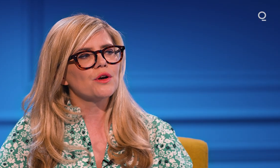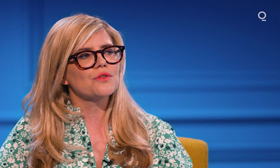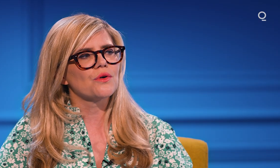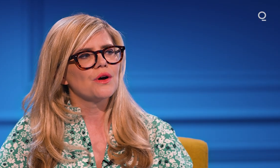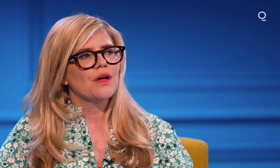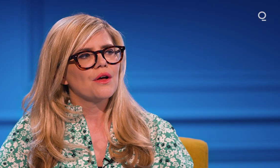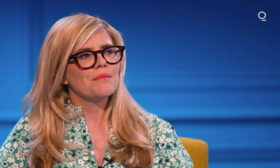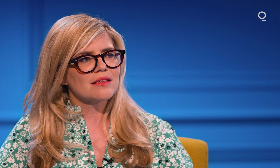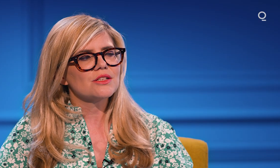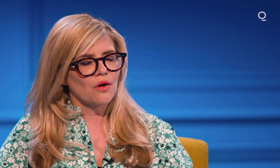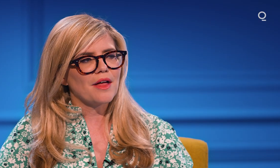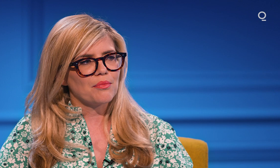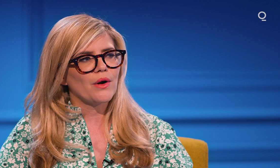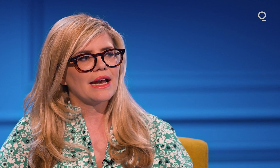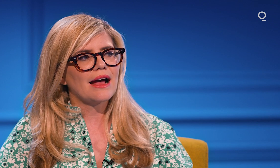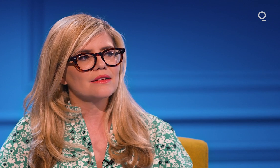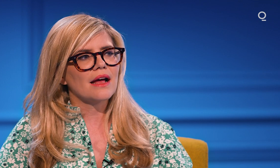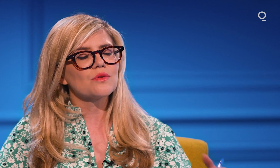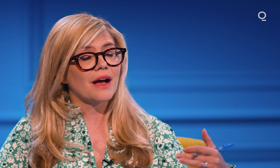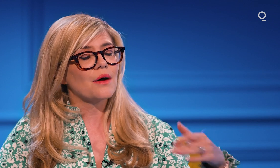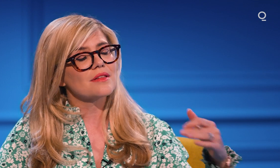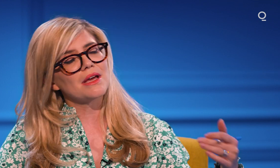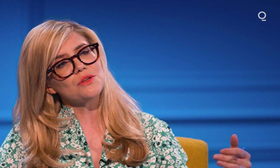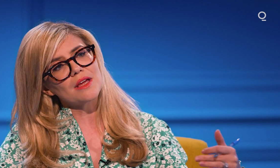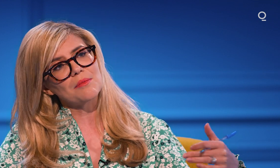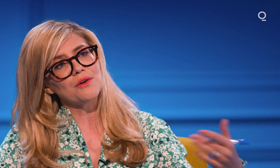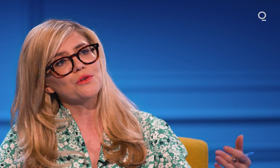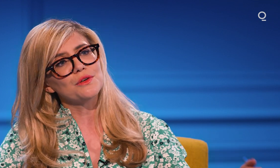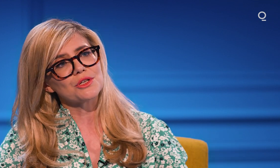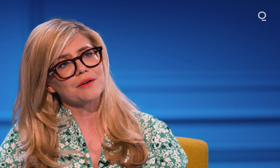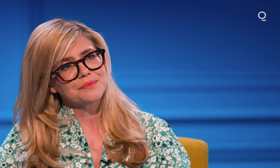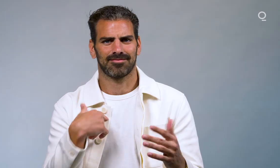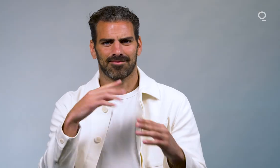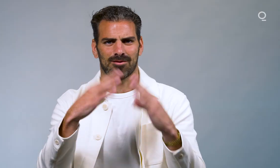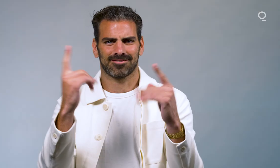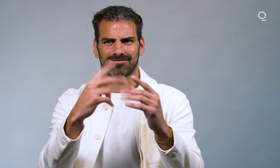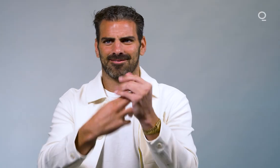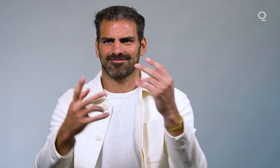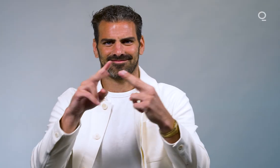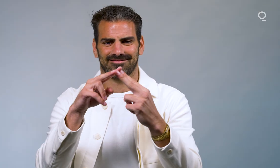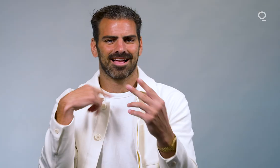what is your message on that point, and also how has it made you think about your future? I would say to be honest with you, I,